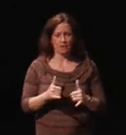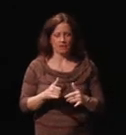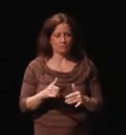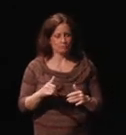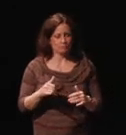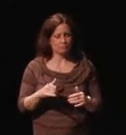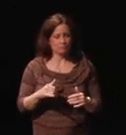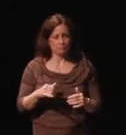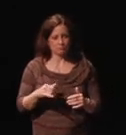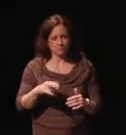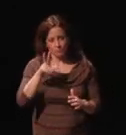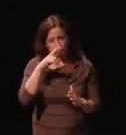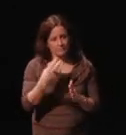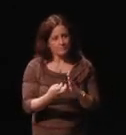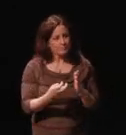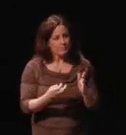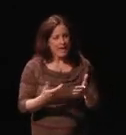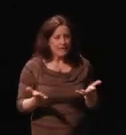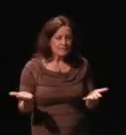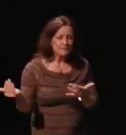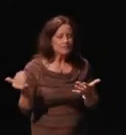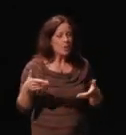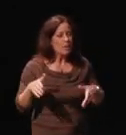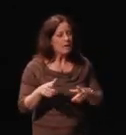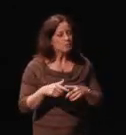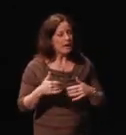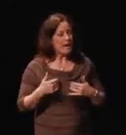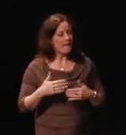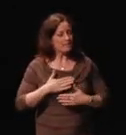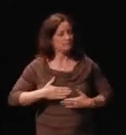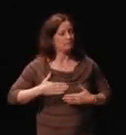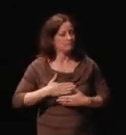of universal wife having some fun independently.